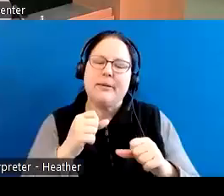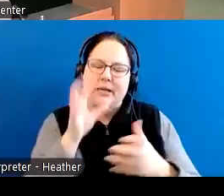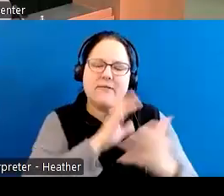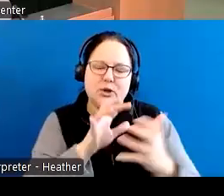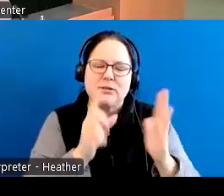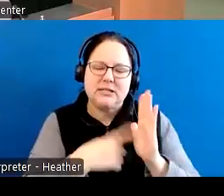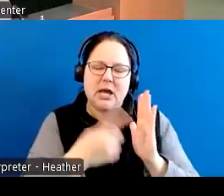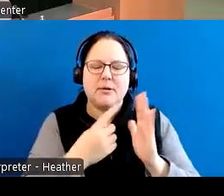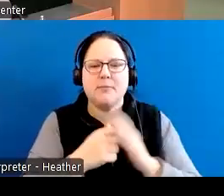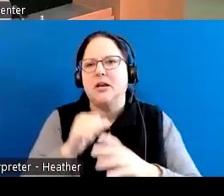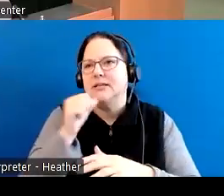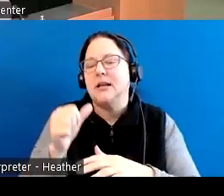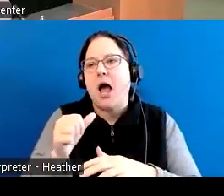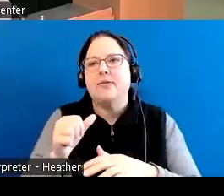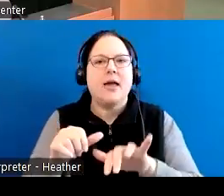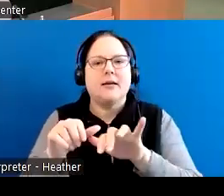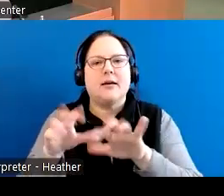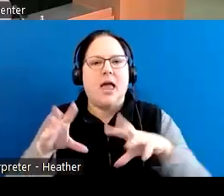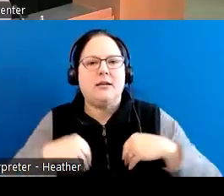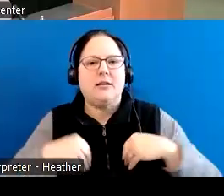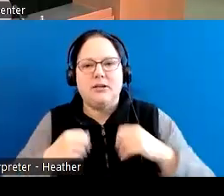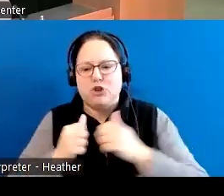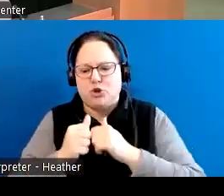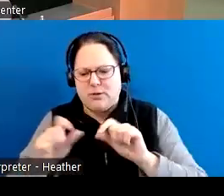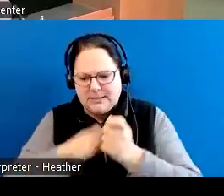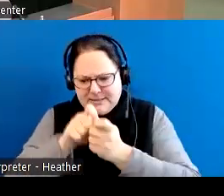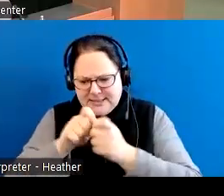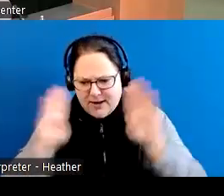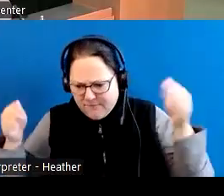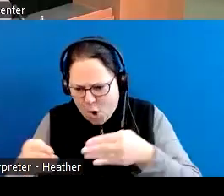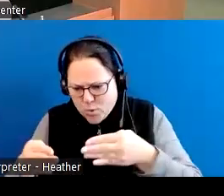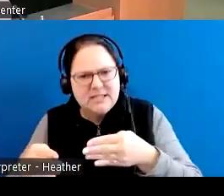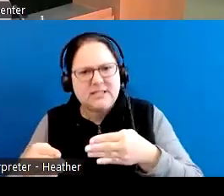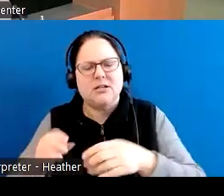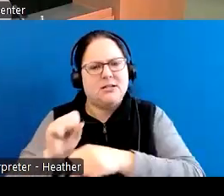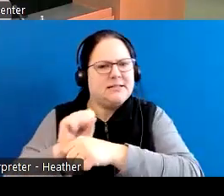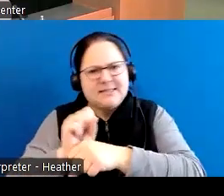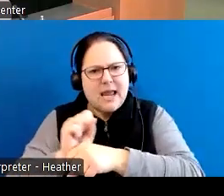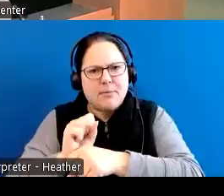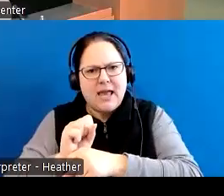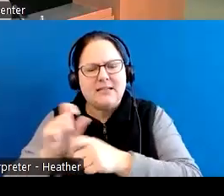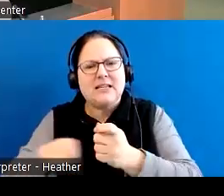this is an admission with a distinct focus on stabilizing a specific crisis with the family,